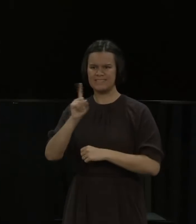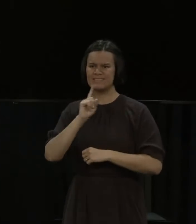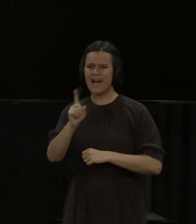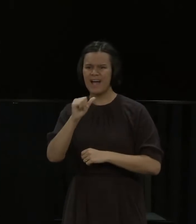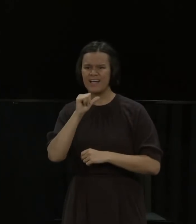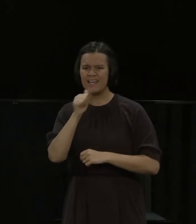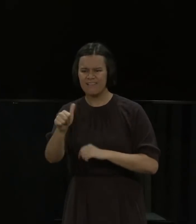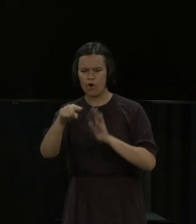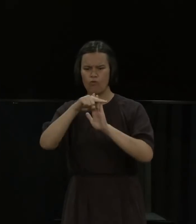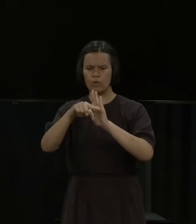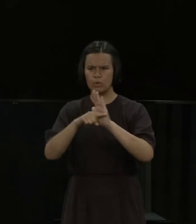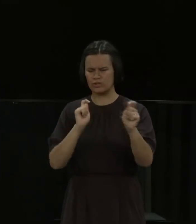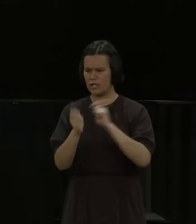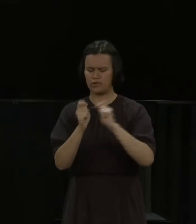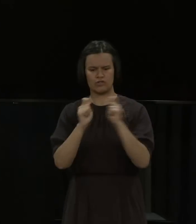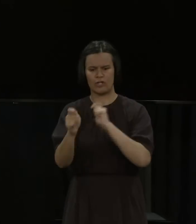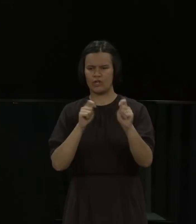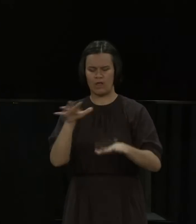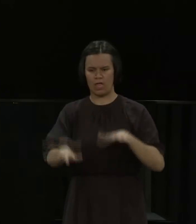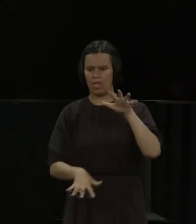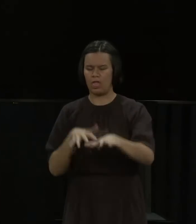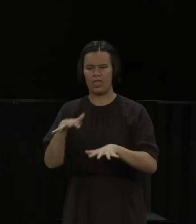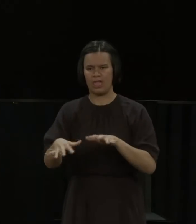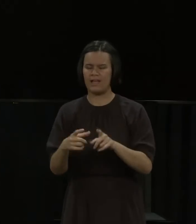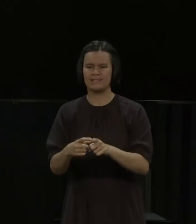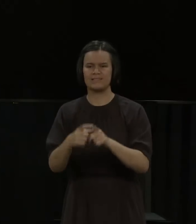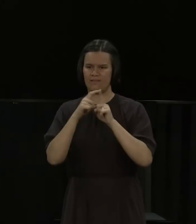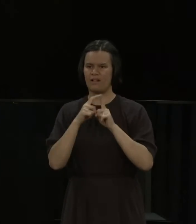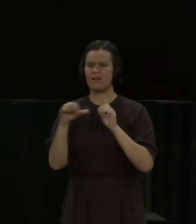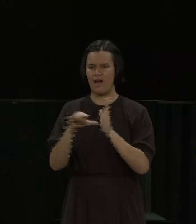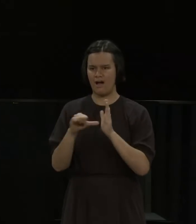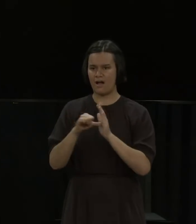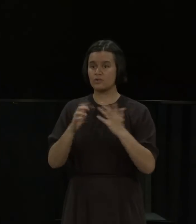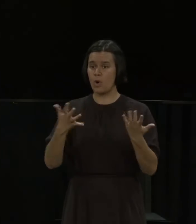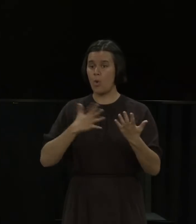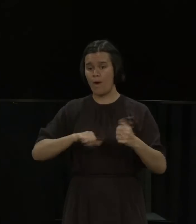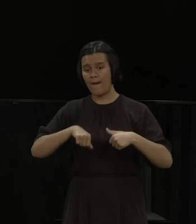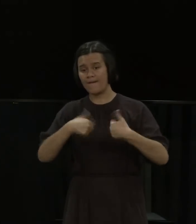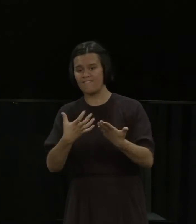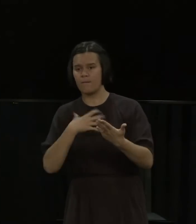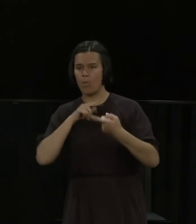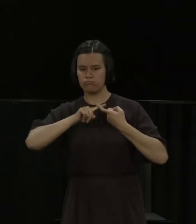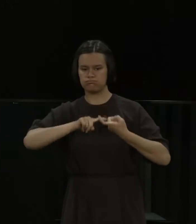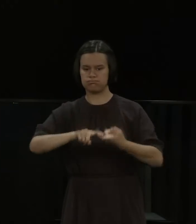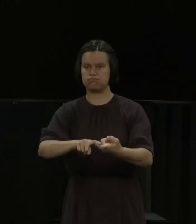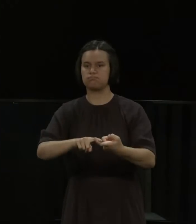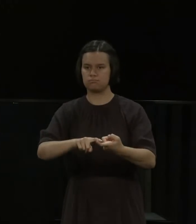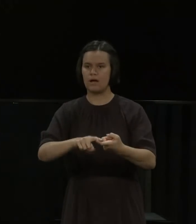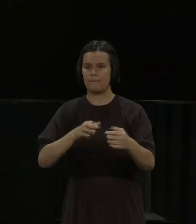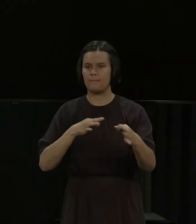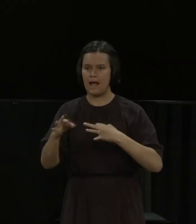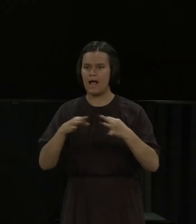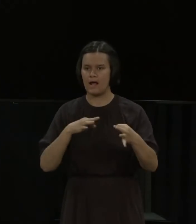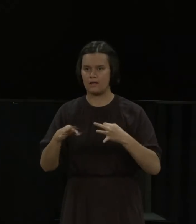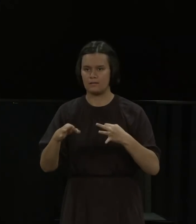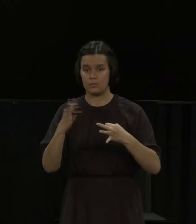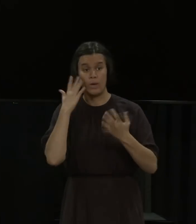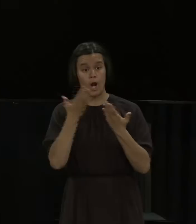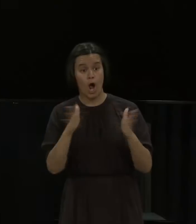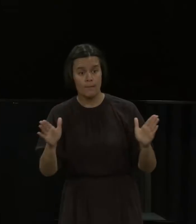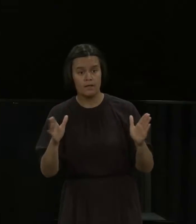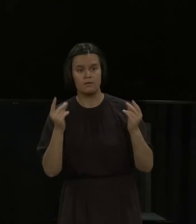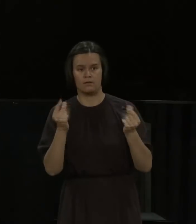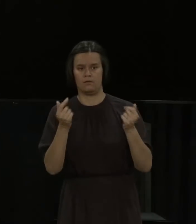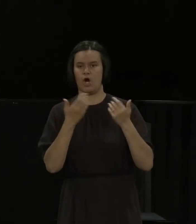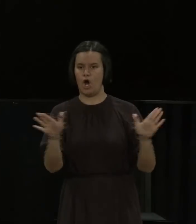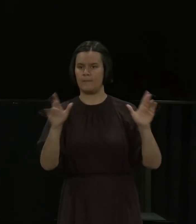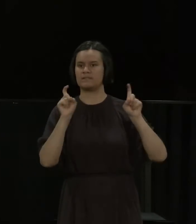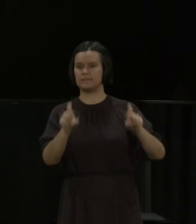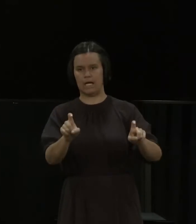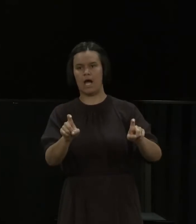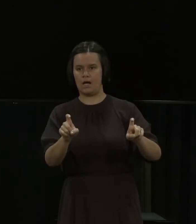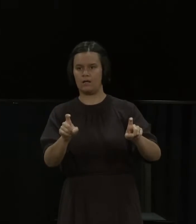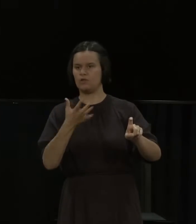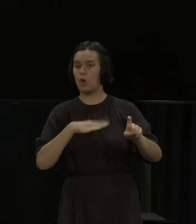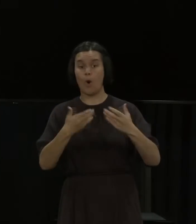feedback we have had from our